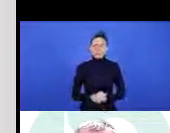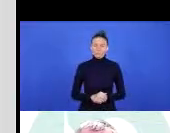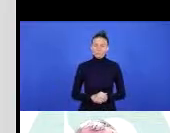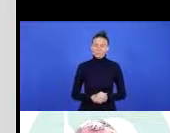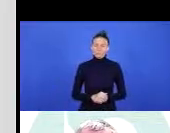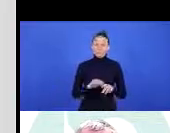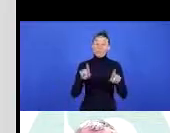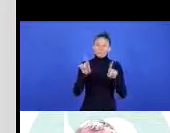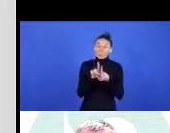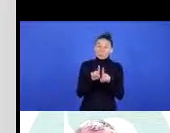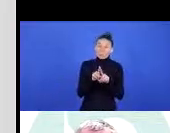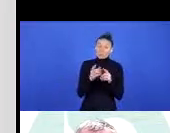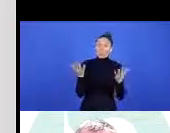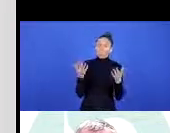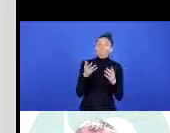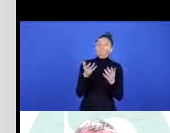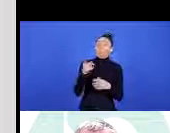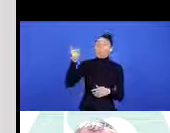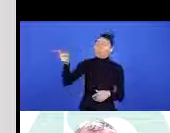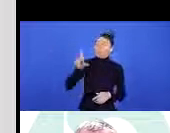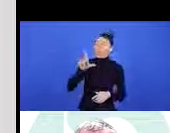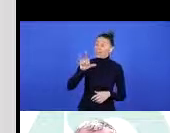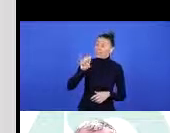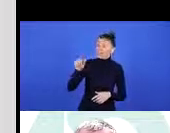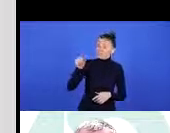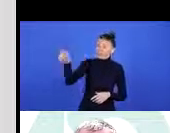CIs, not just one,